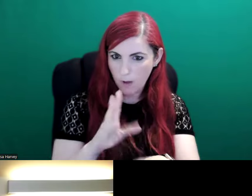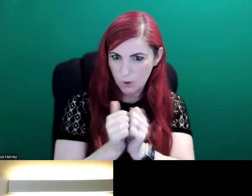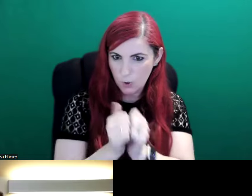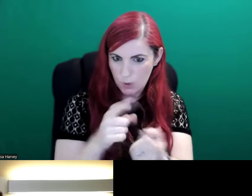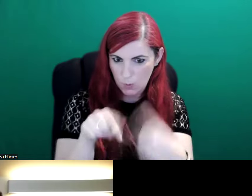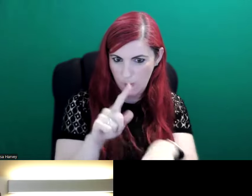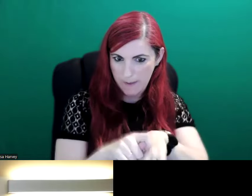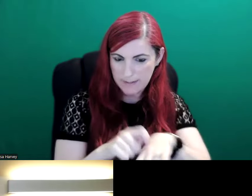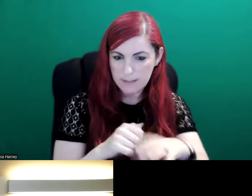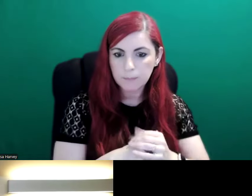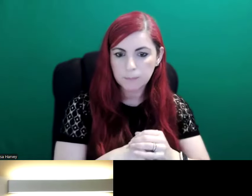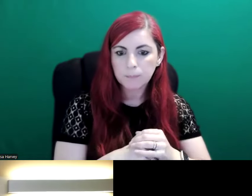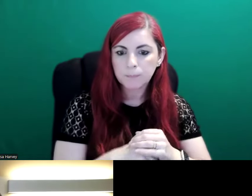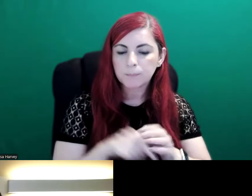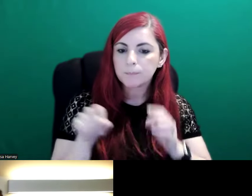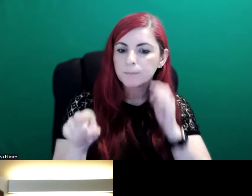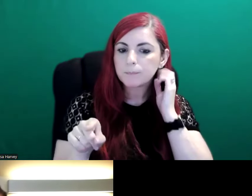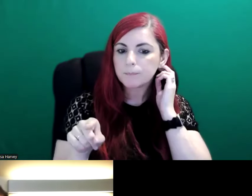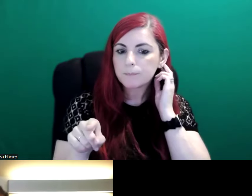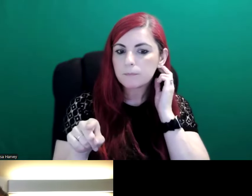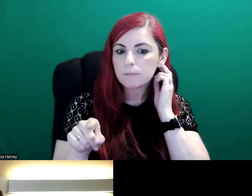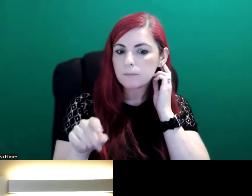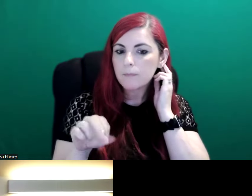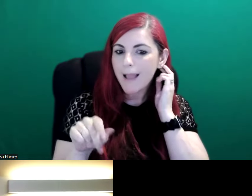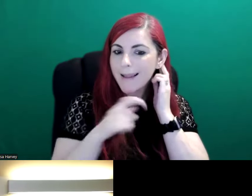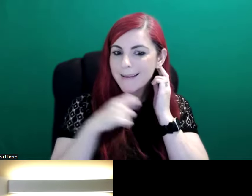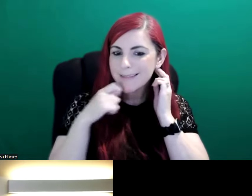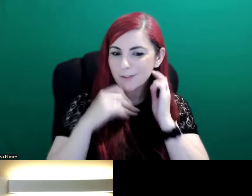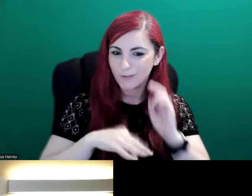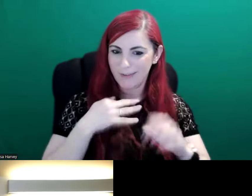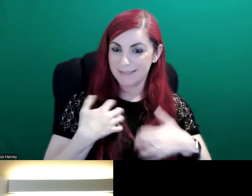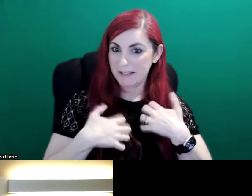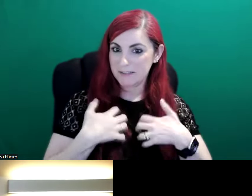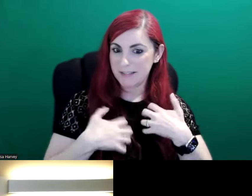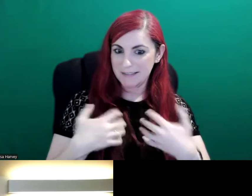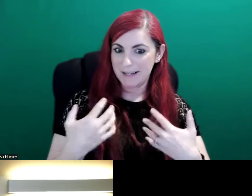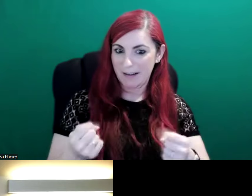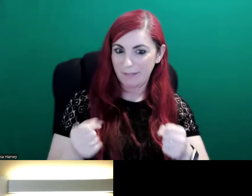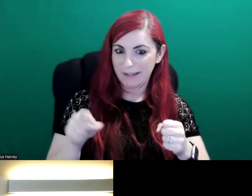Brendan, Anna is saying she feels excited having listened to you speak, and Clodagh